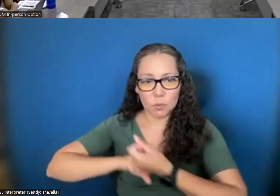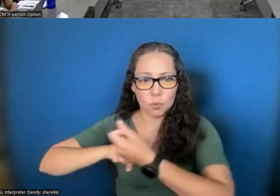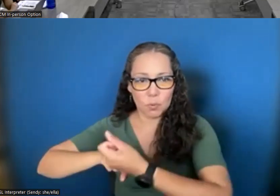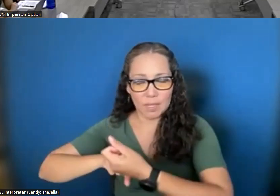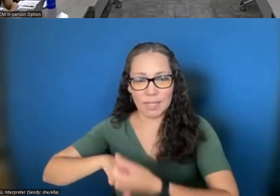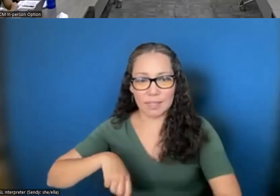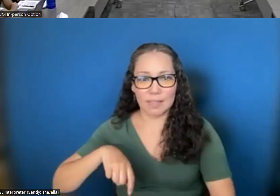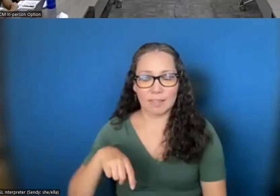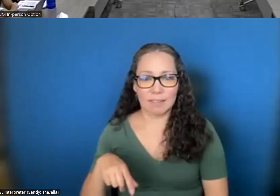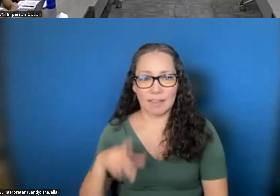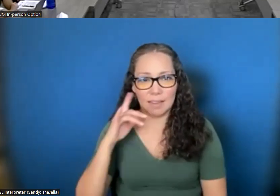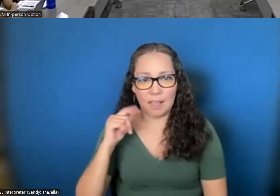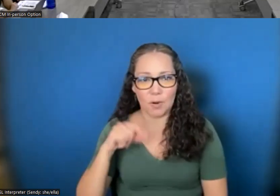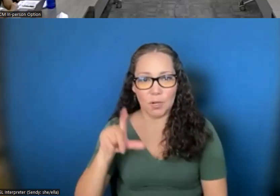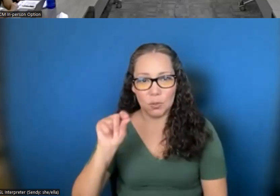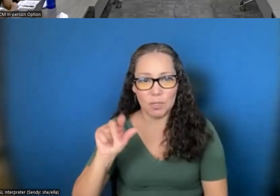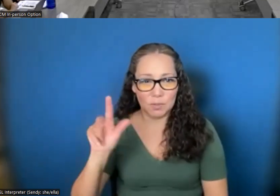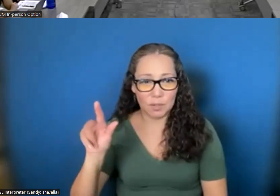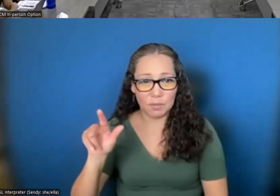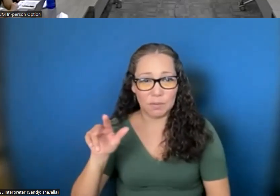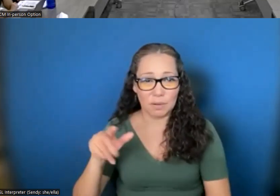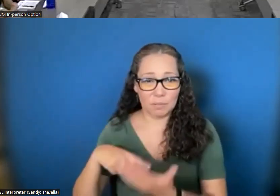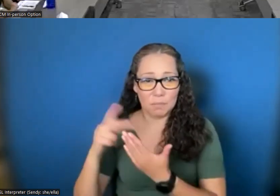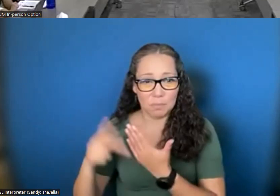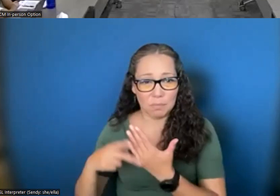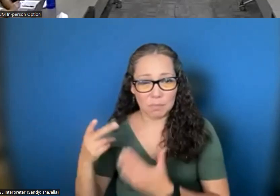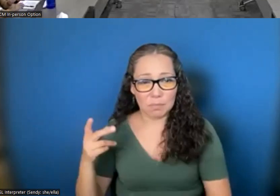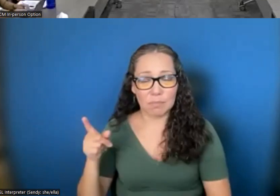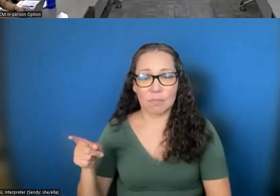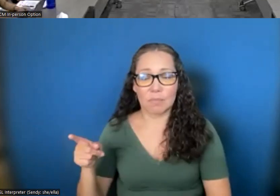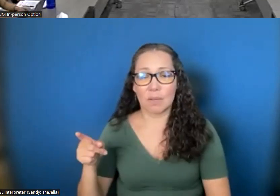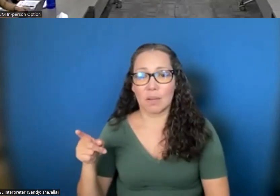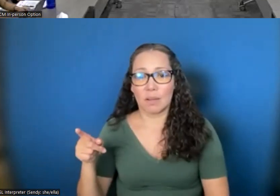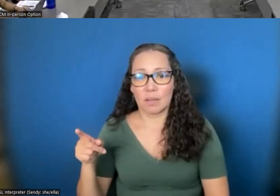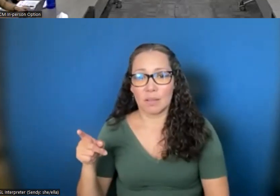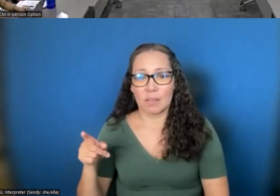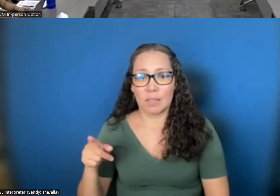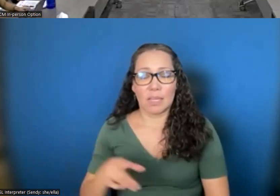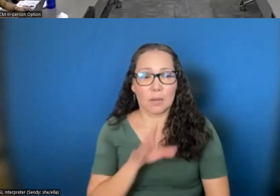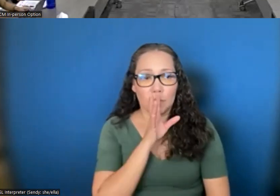lot of great opportunities um and then of course we've talked about the no wrong door system so how